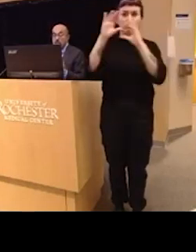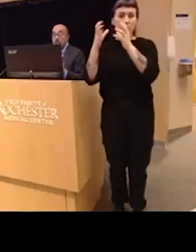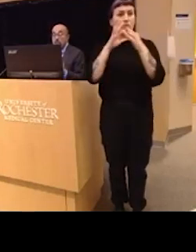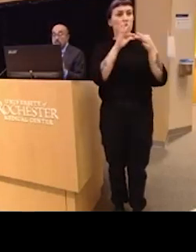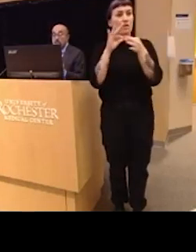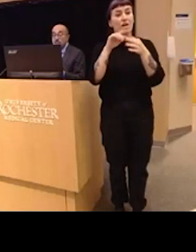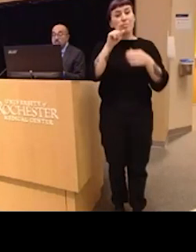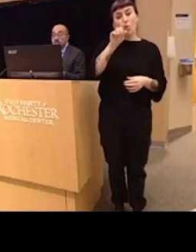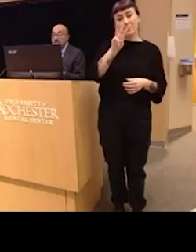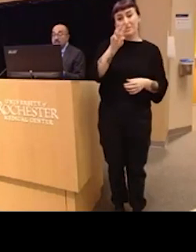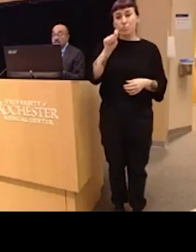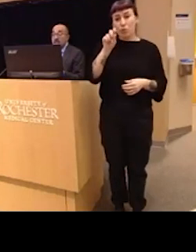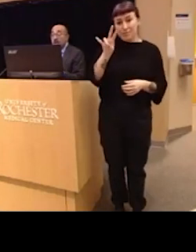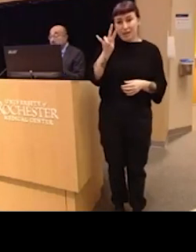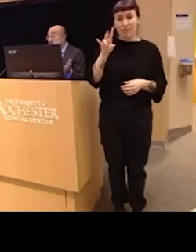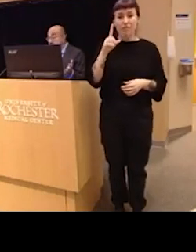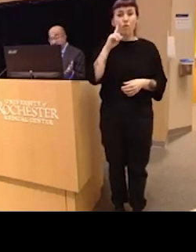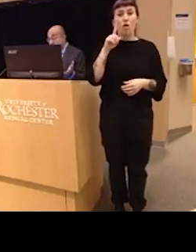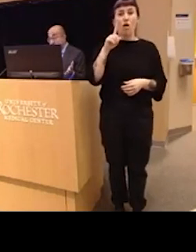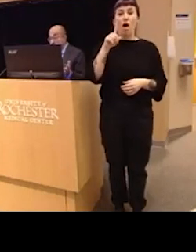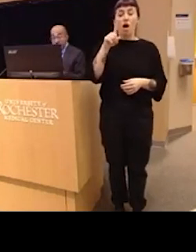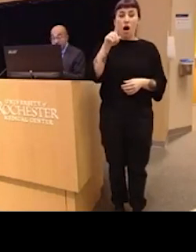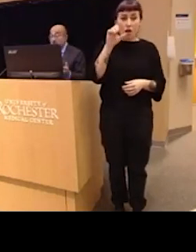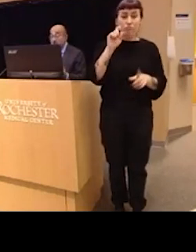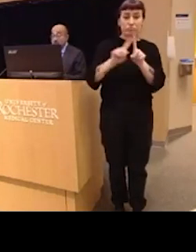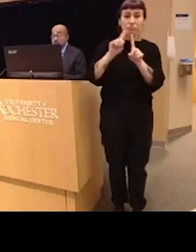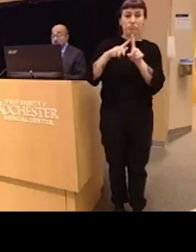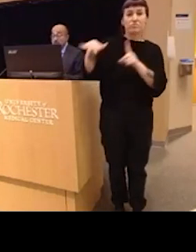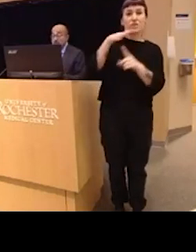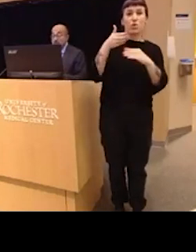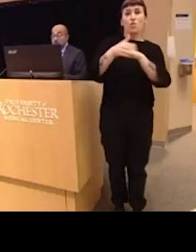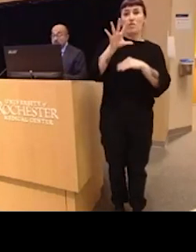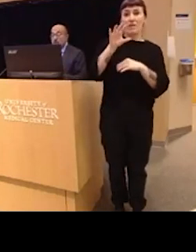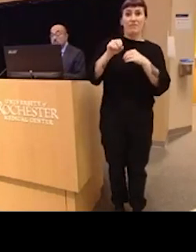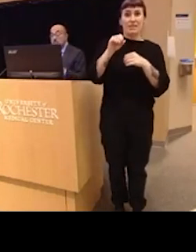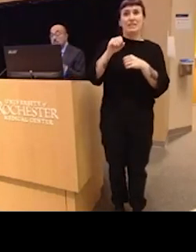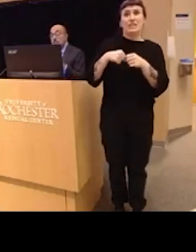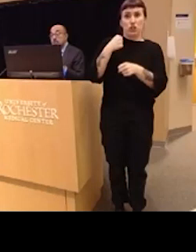between 0 6 and 7 in hundreds of studies you know over 50 years kind of of work and of course the